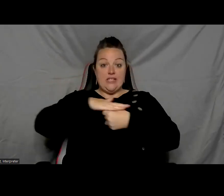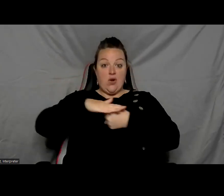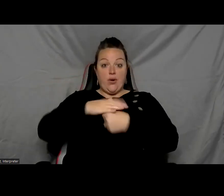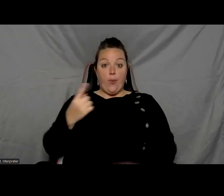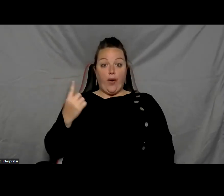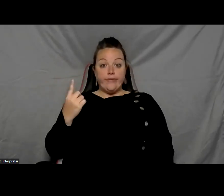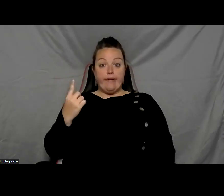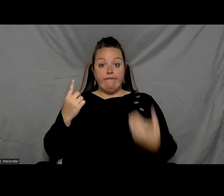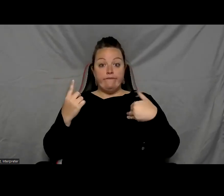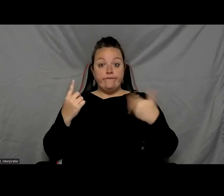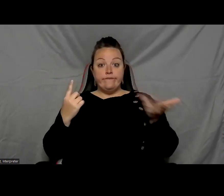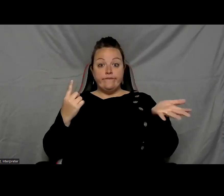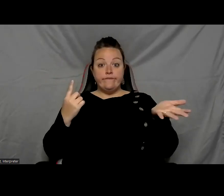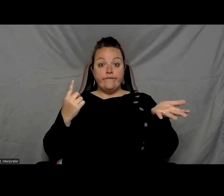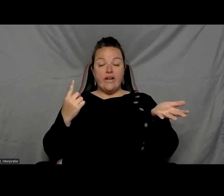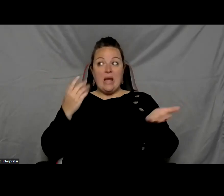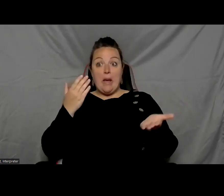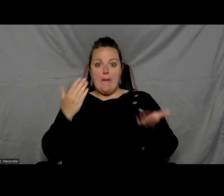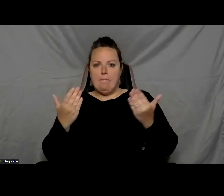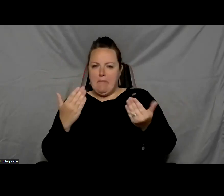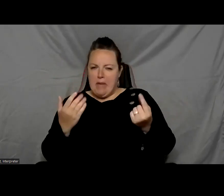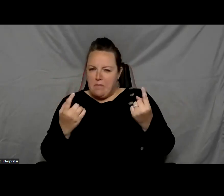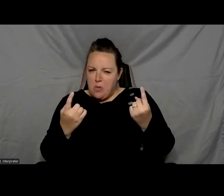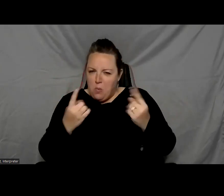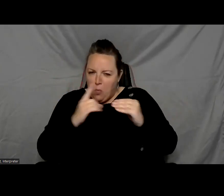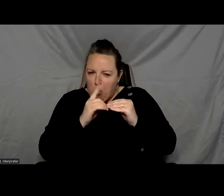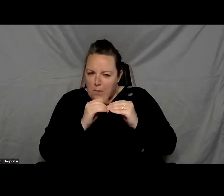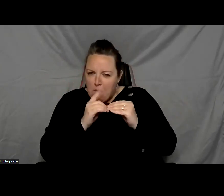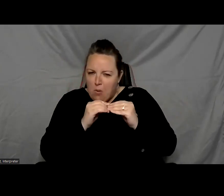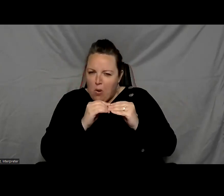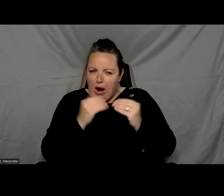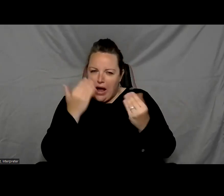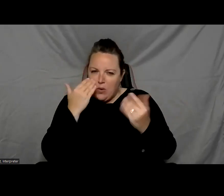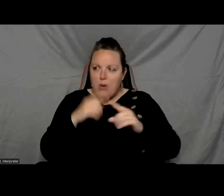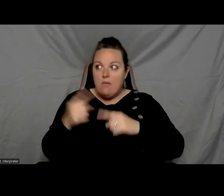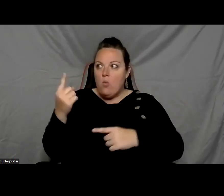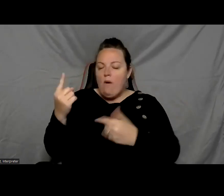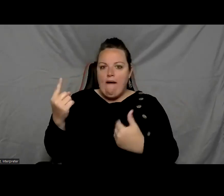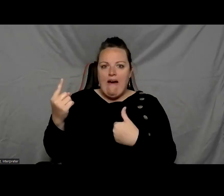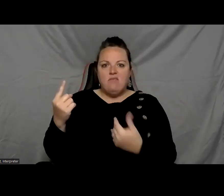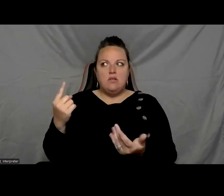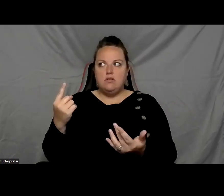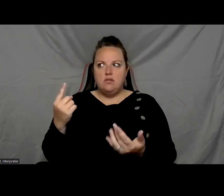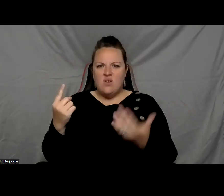and might be another vendor. Why is there only one vendor here? Is it they can't get